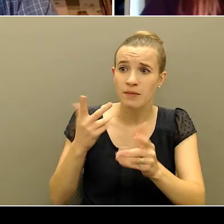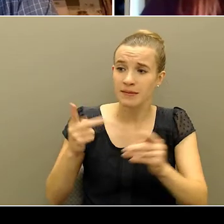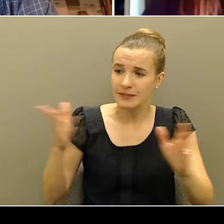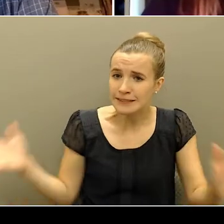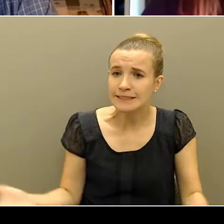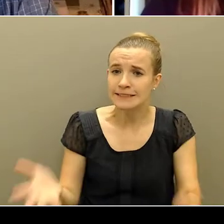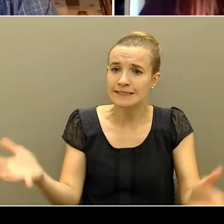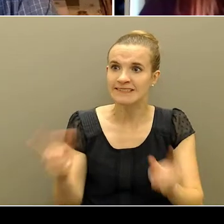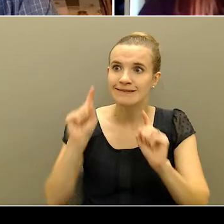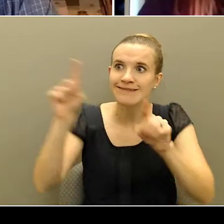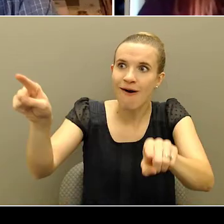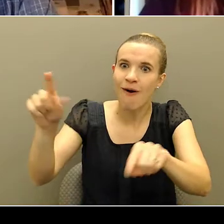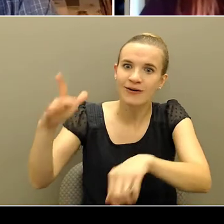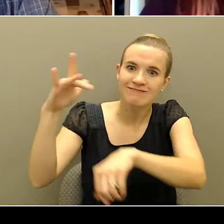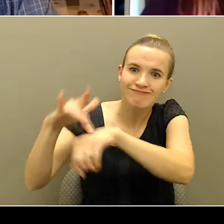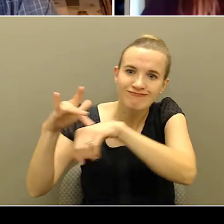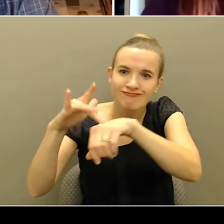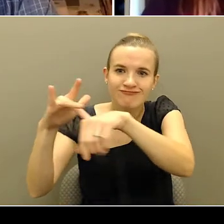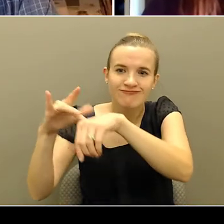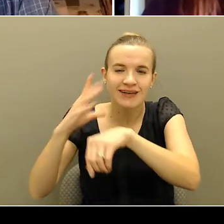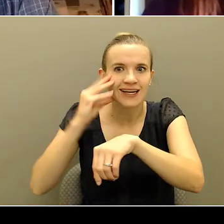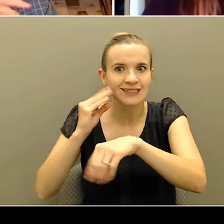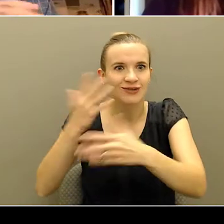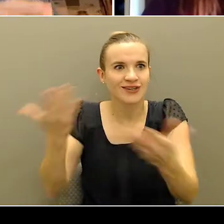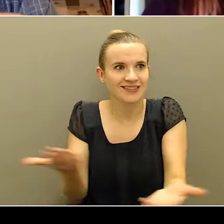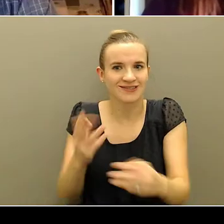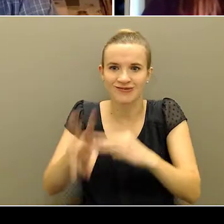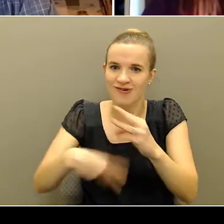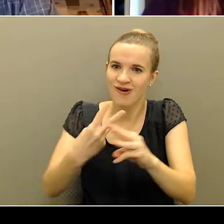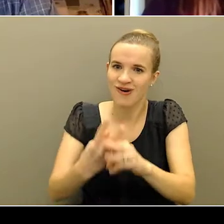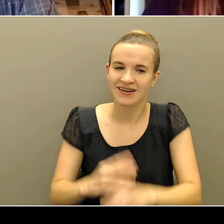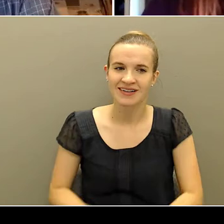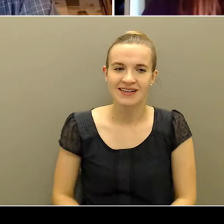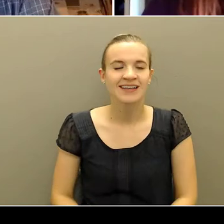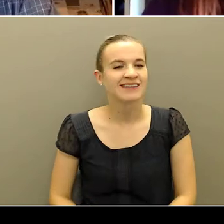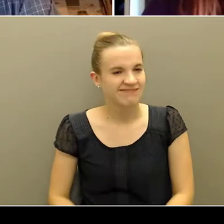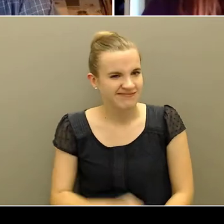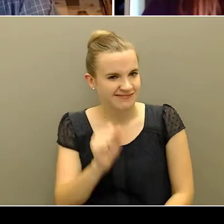Erik: Yeah. So you've, you've spent a lot of, a lot of years in a wheelchair